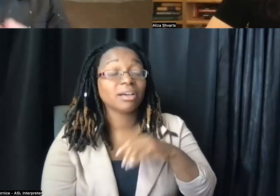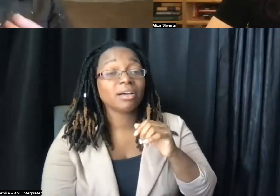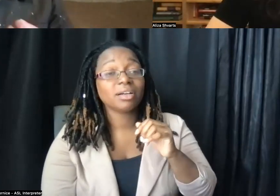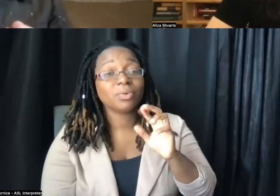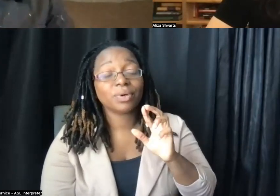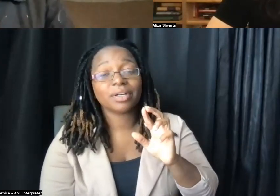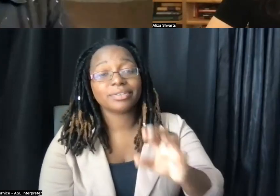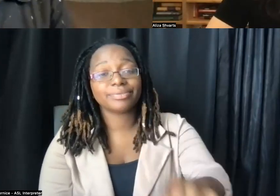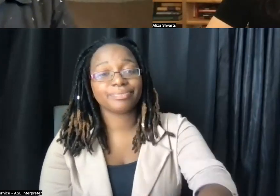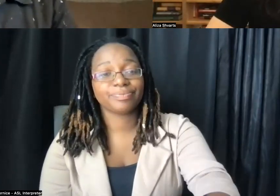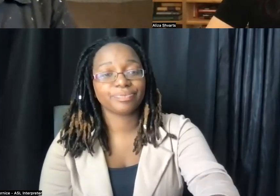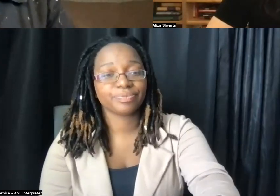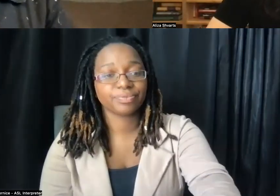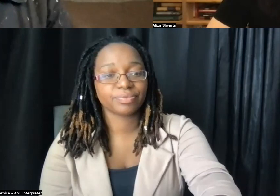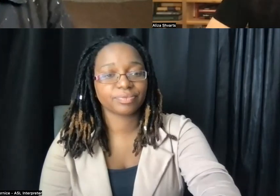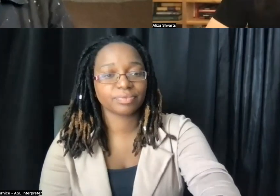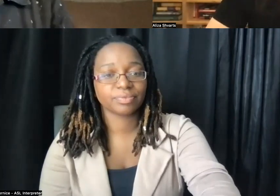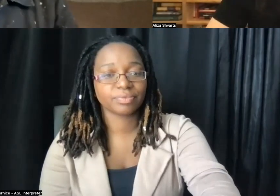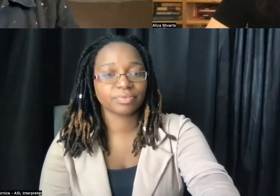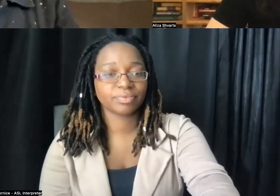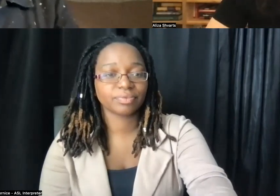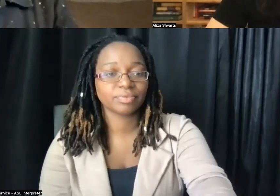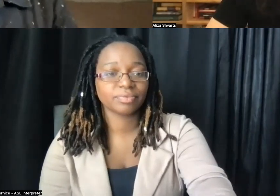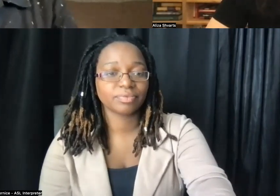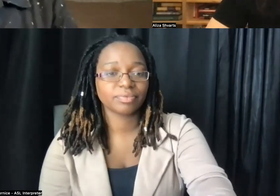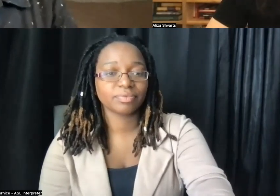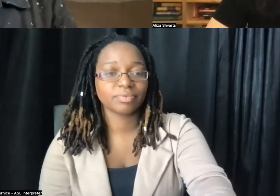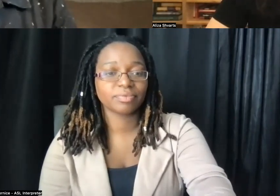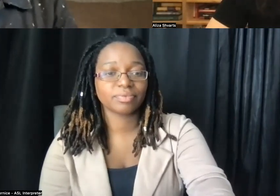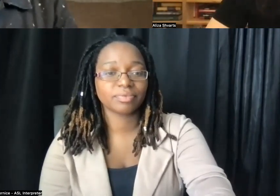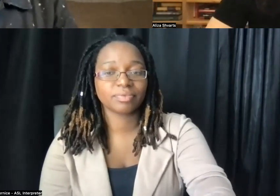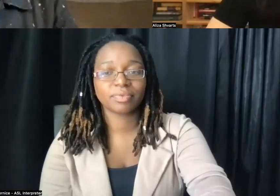you know –